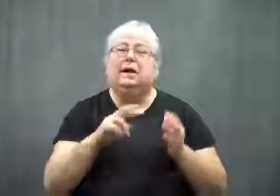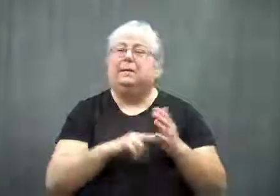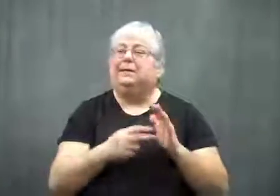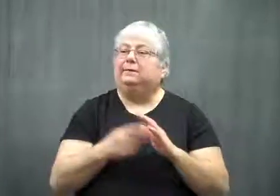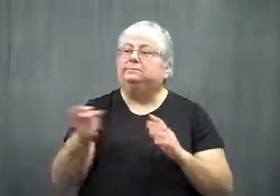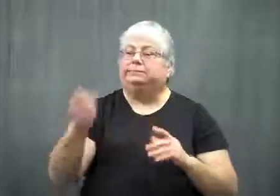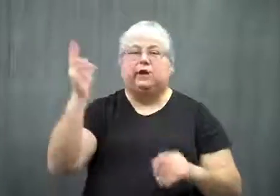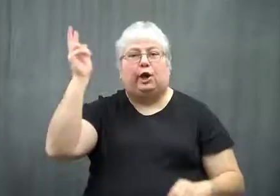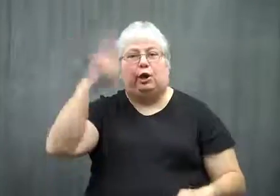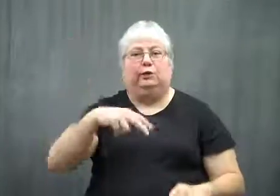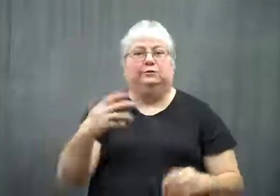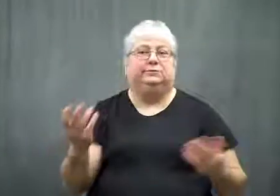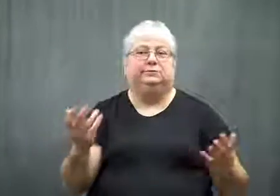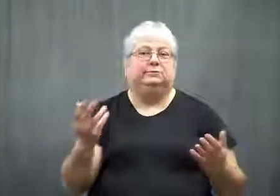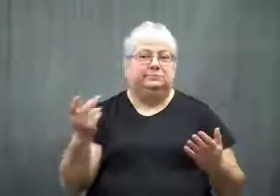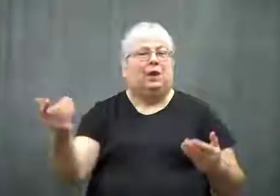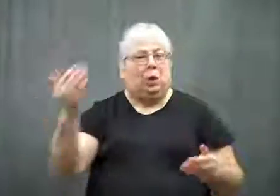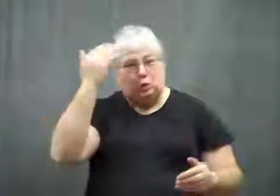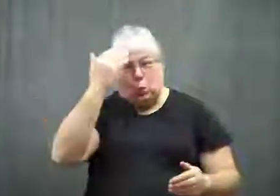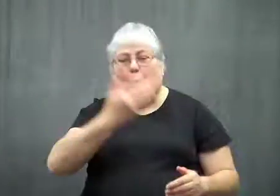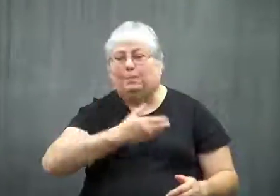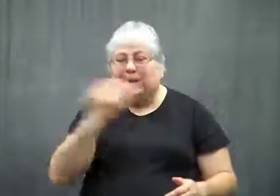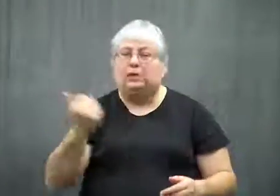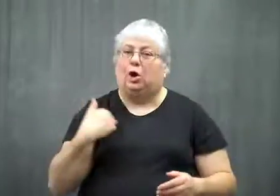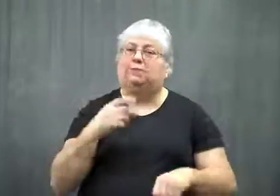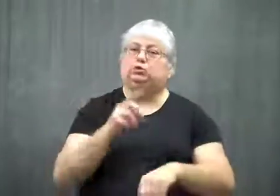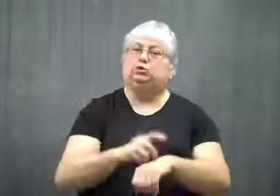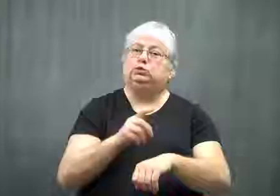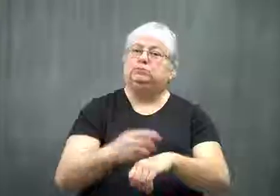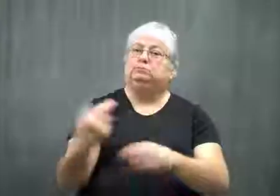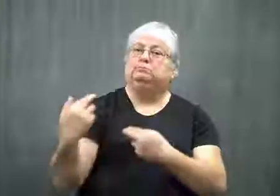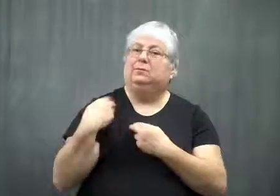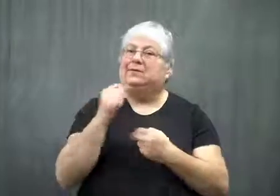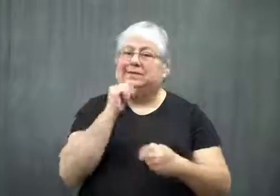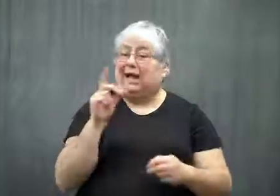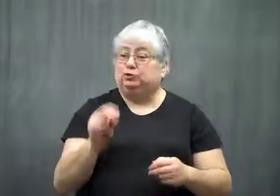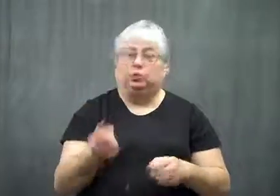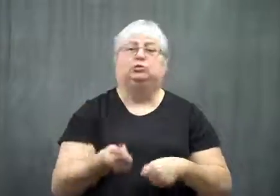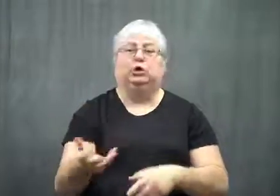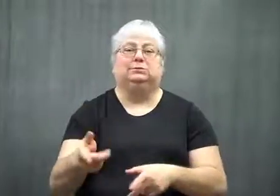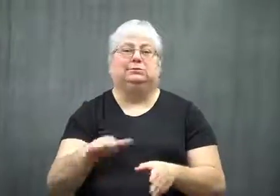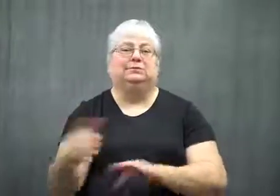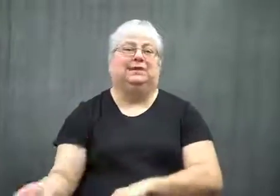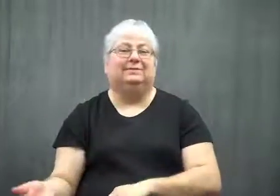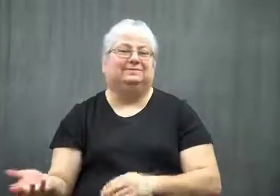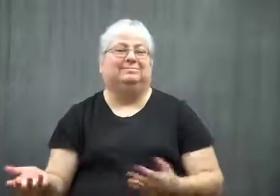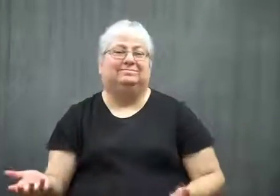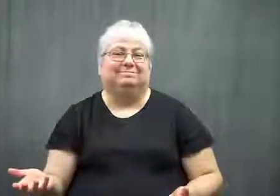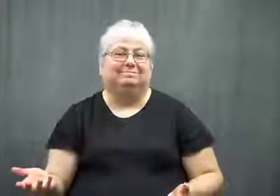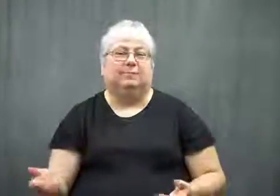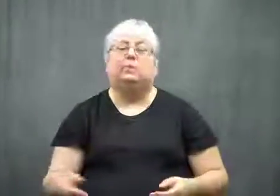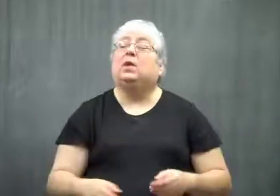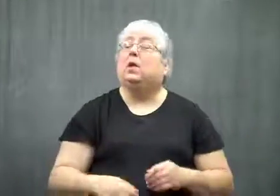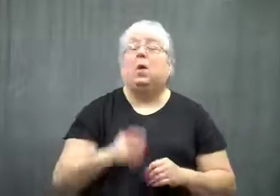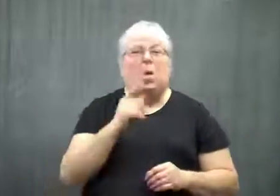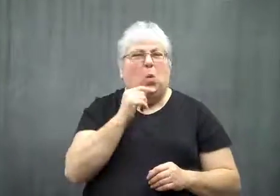It means he should have known better, or had a duty, but was negligent and caused his death.